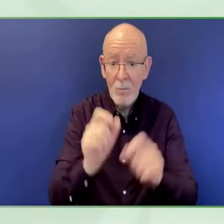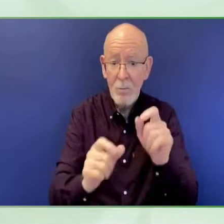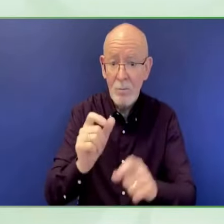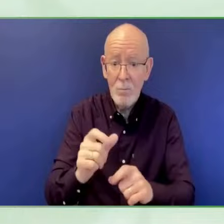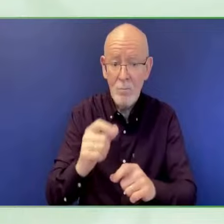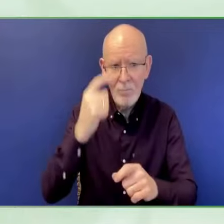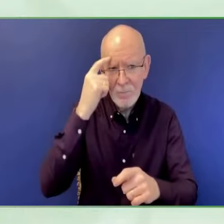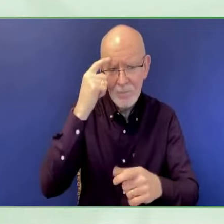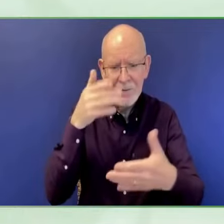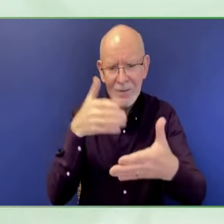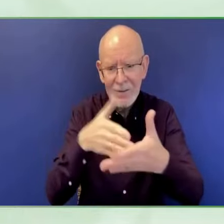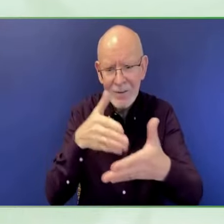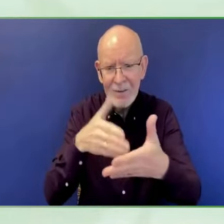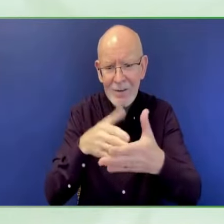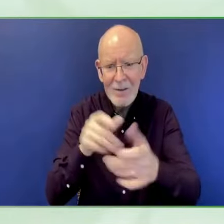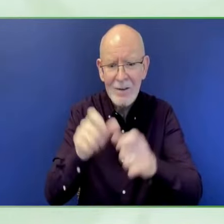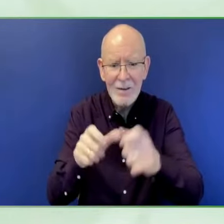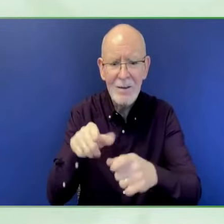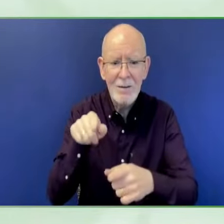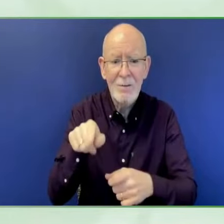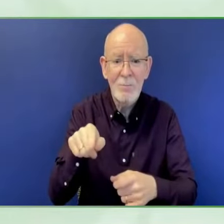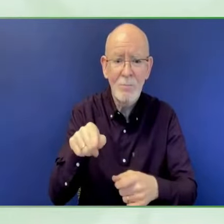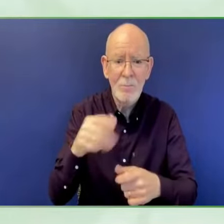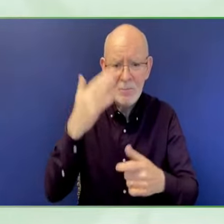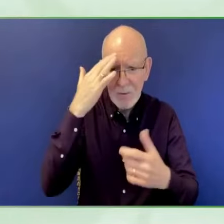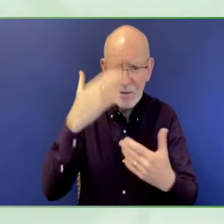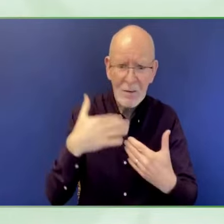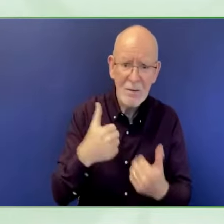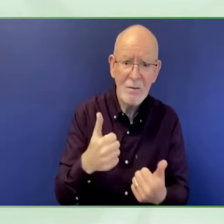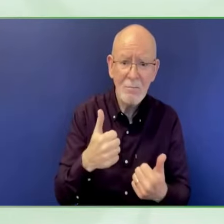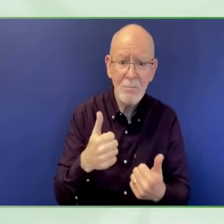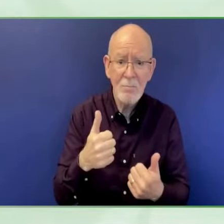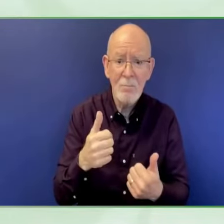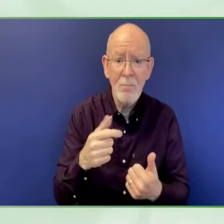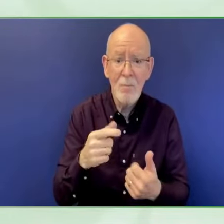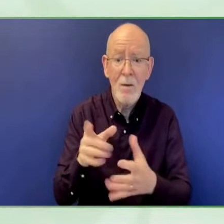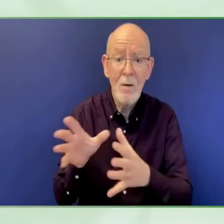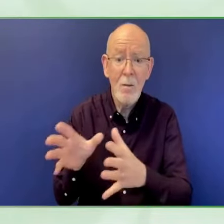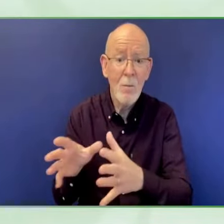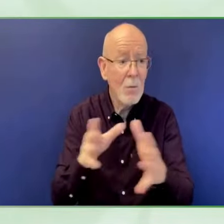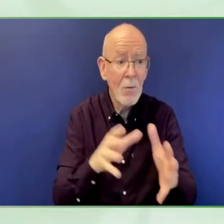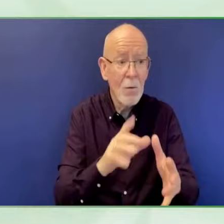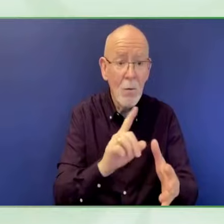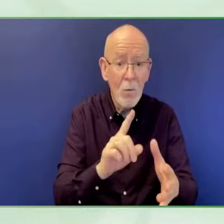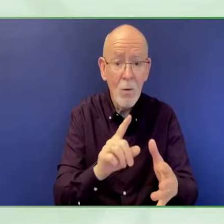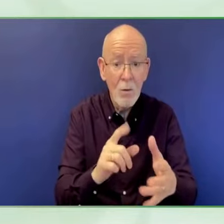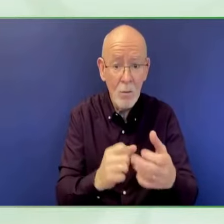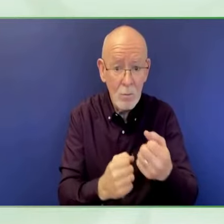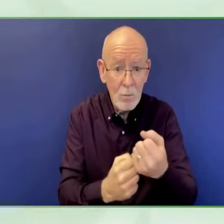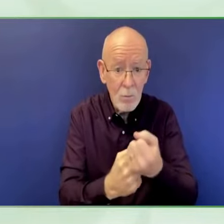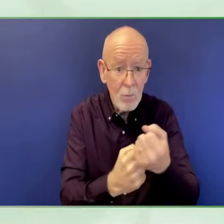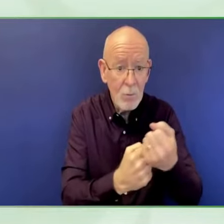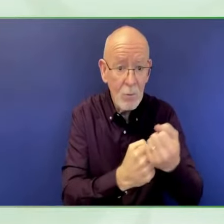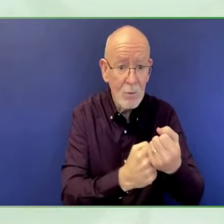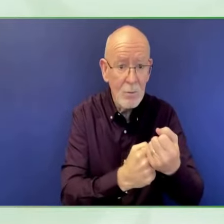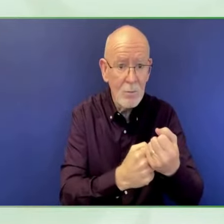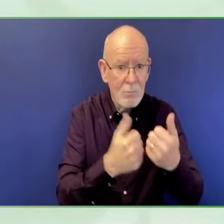first of all there was a need to have a, of the national government. Frankly speaking in Moldova we don't have this commitment and we